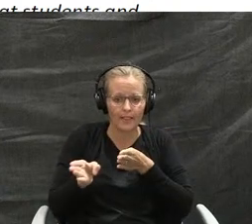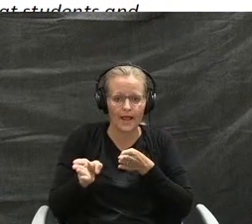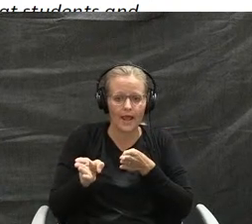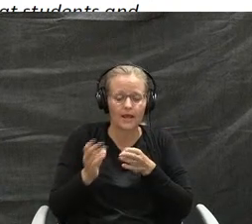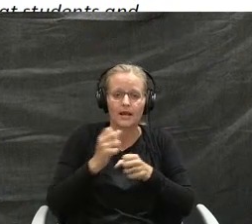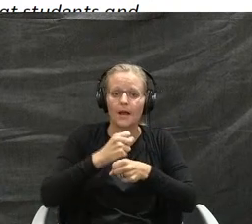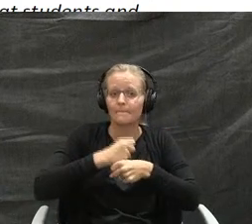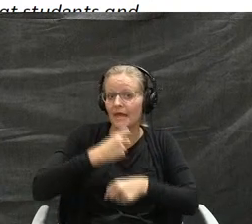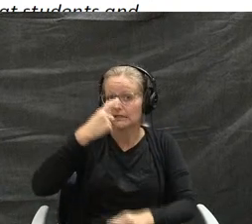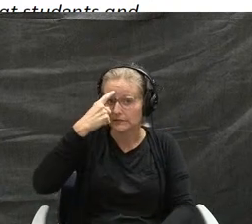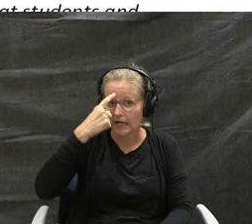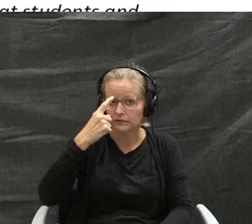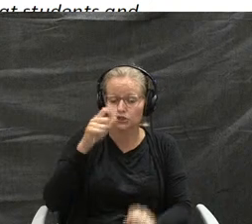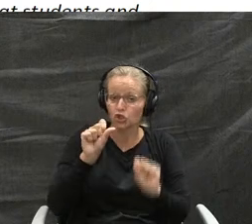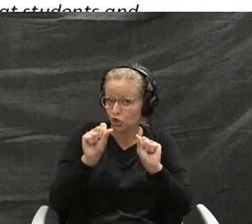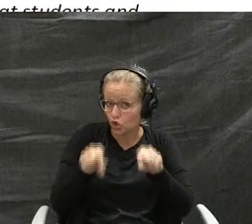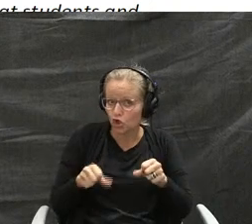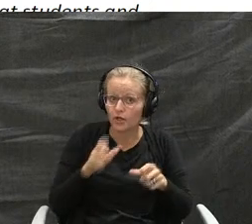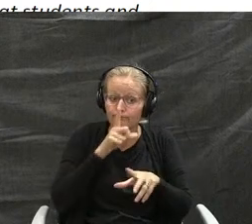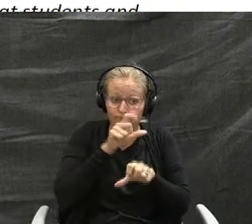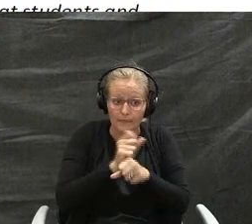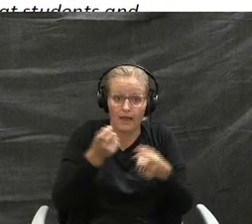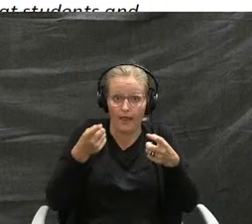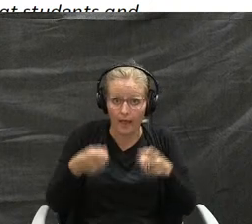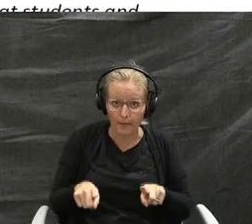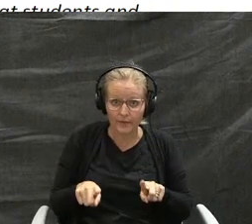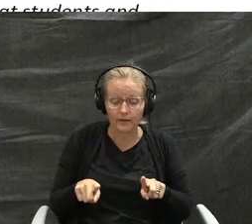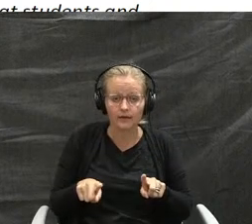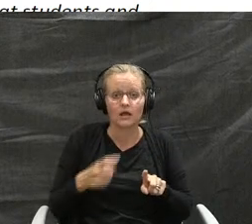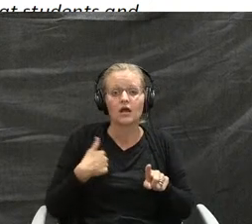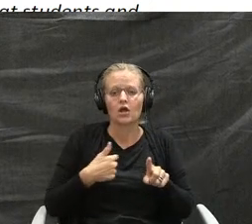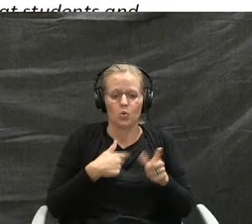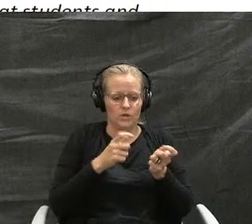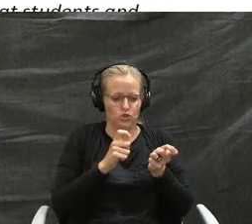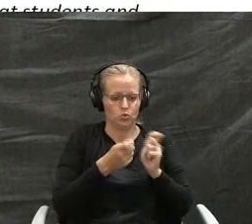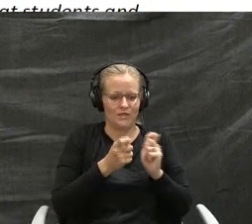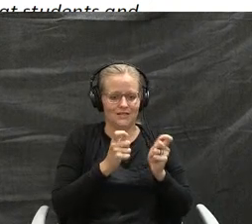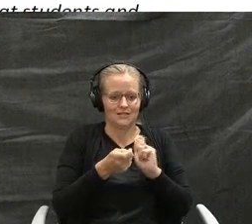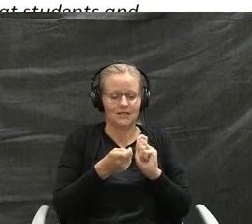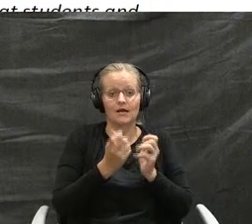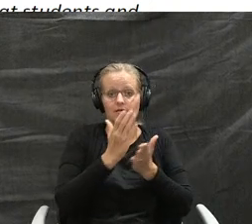The ones that were tweaked by feedback and so forth. And so we